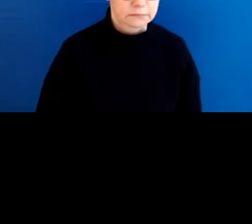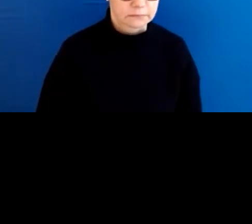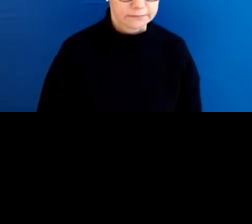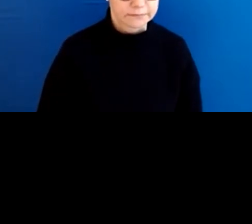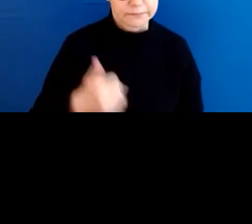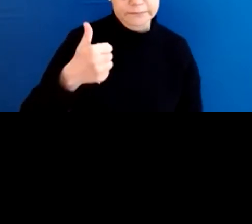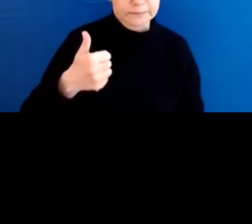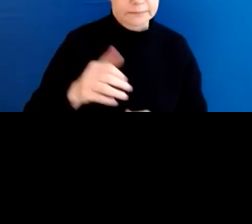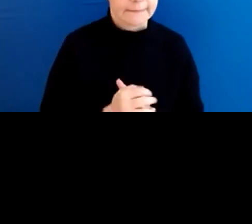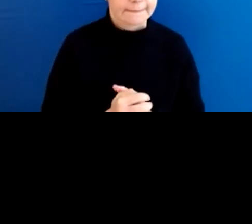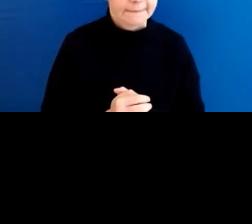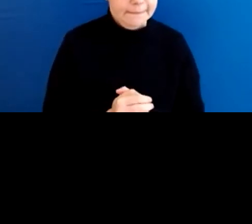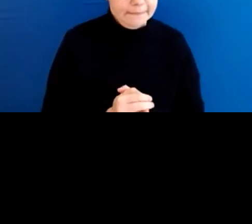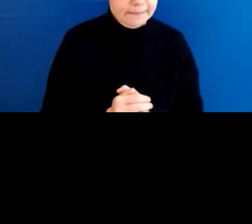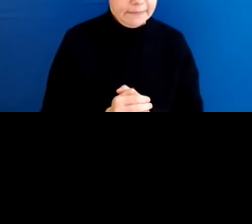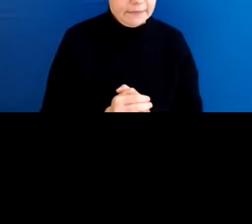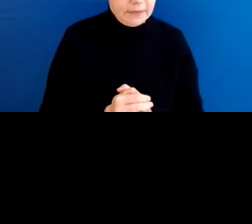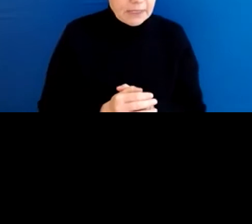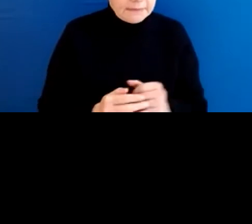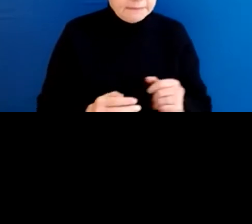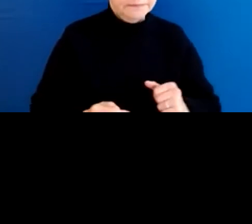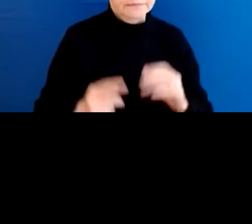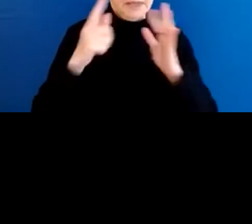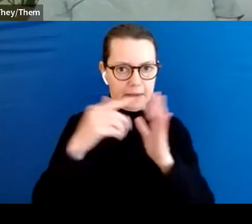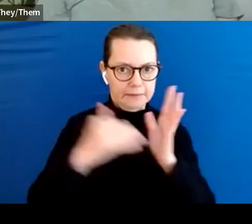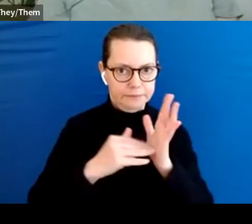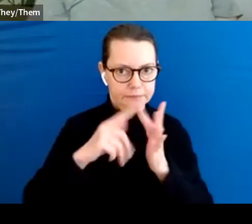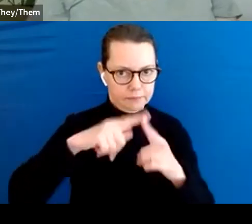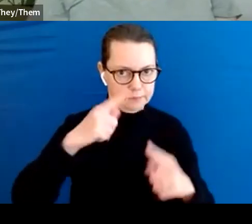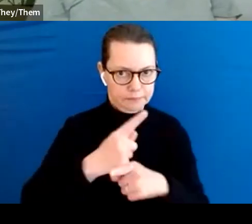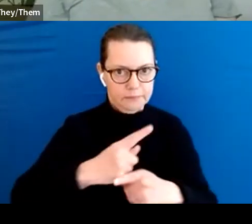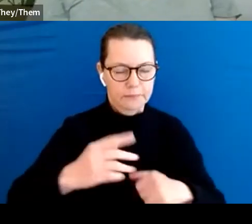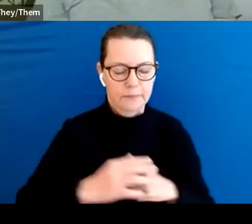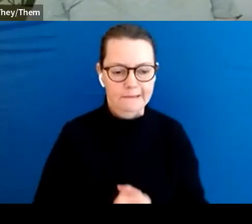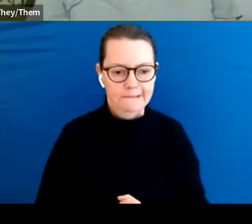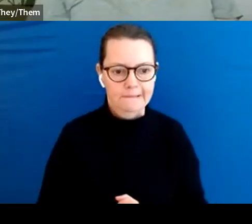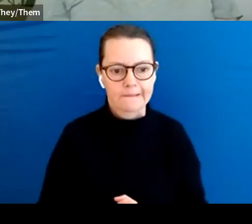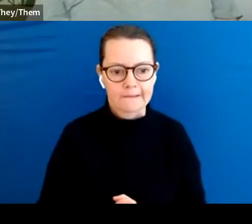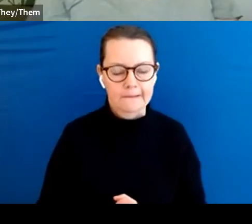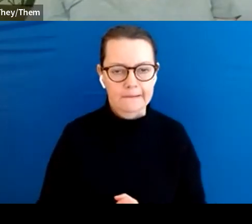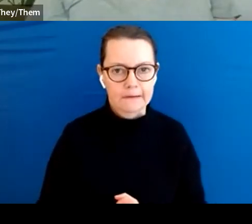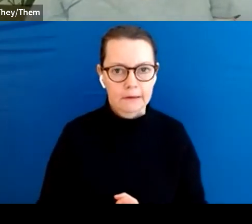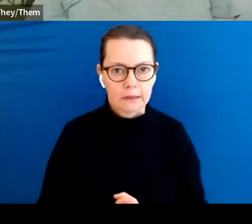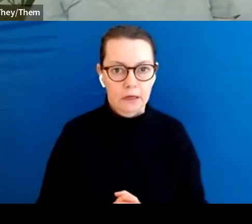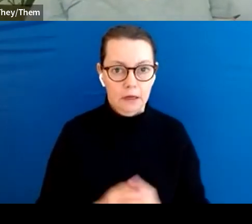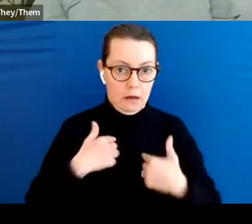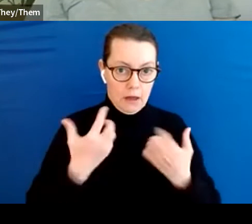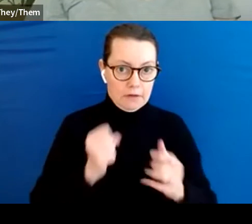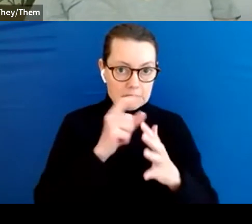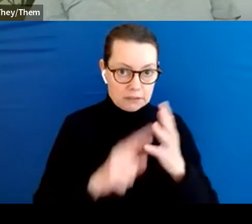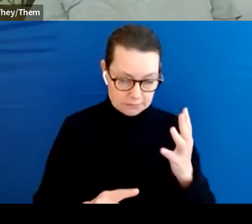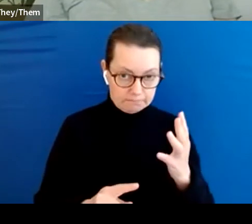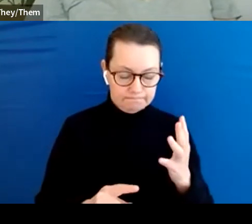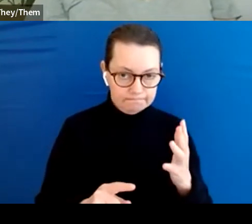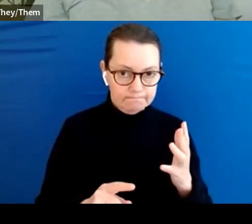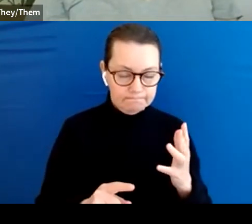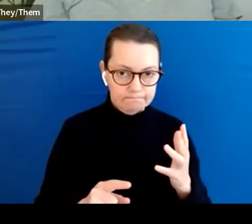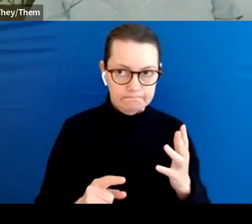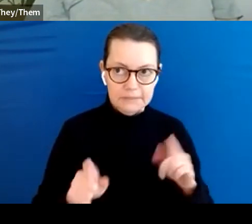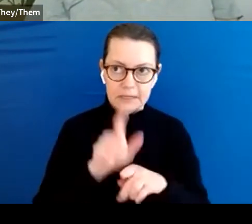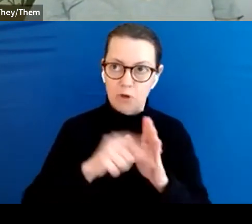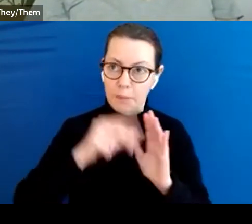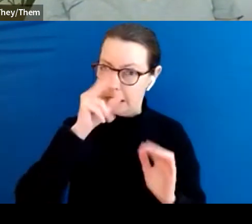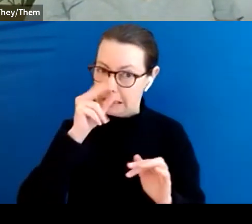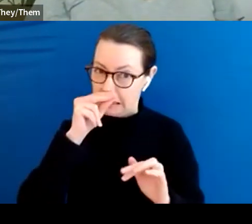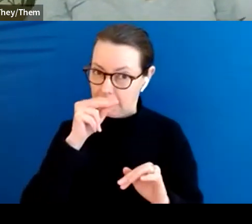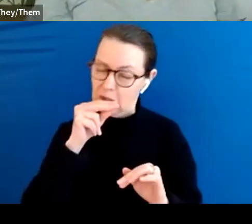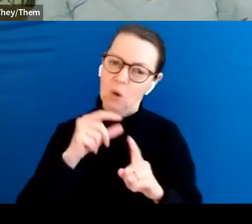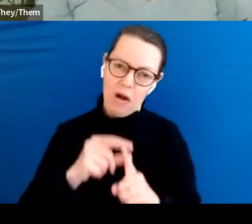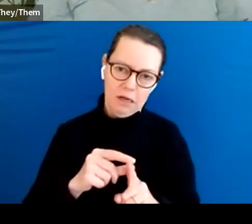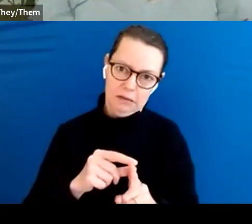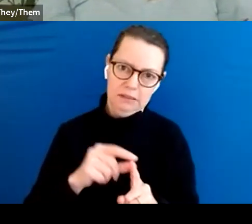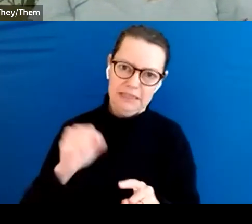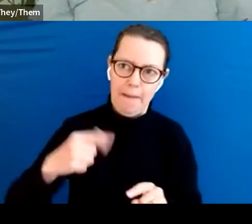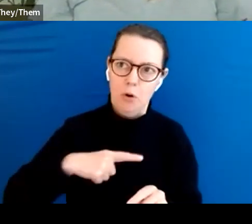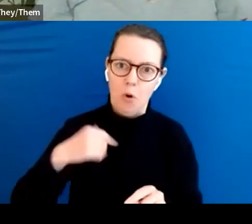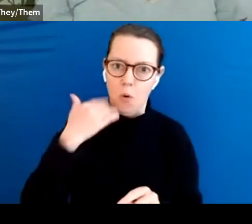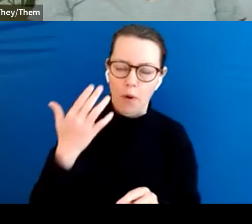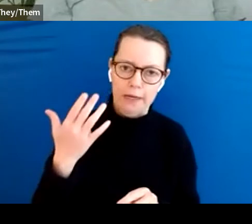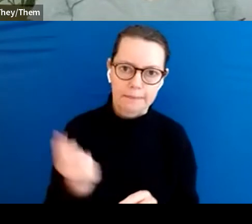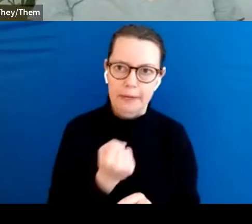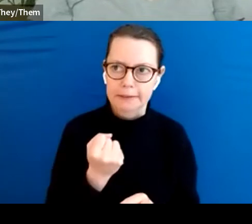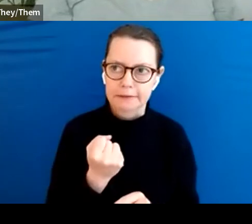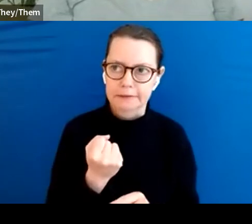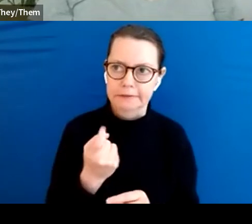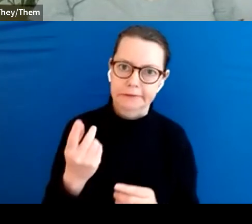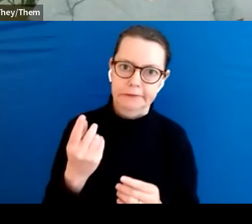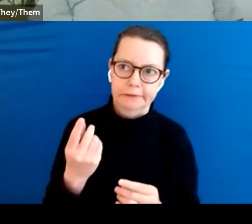So, one of the difficult things I suppose about having disability, and especially when you're young, is that I feel like you're always put into the position of educating.